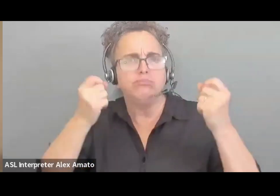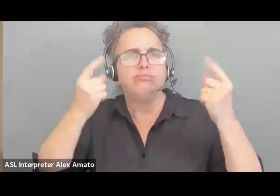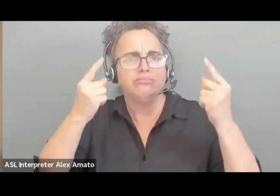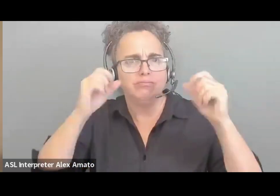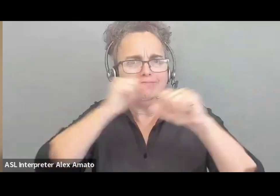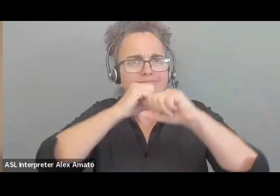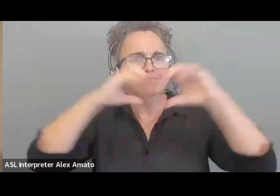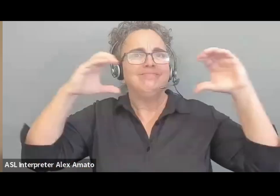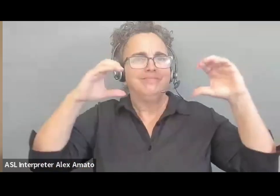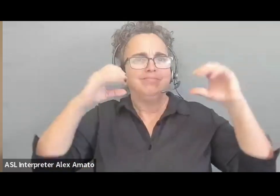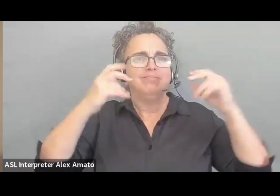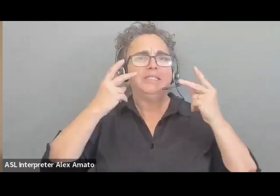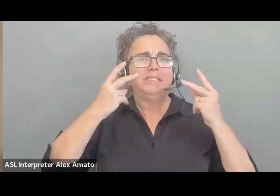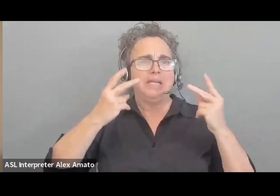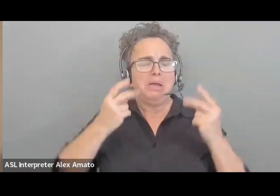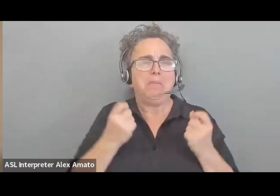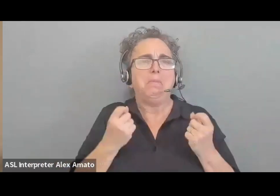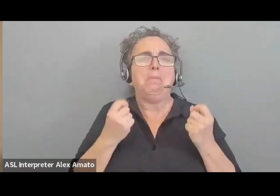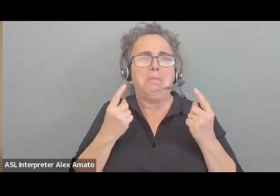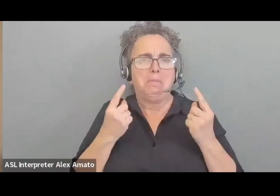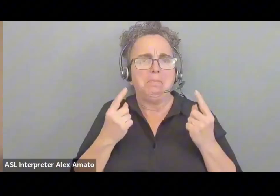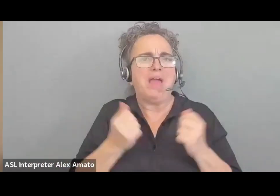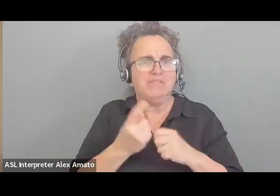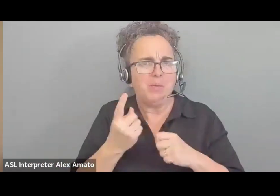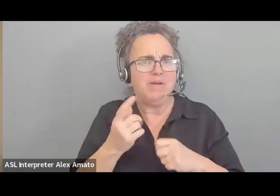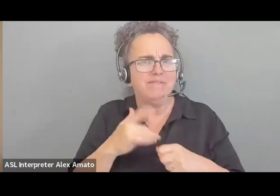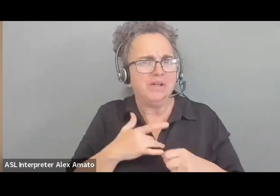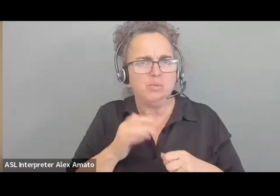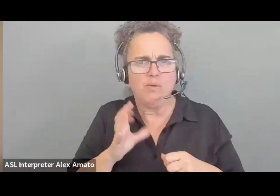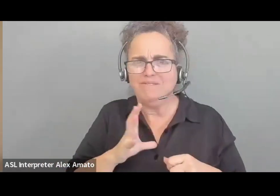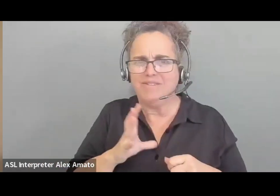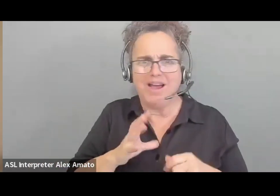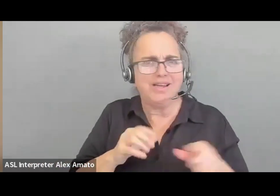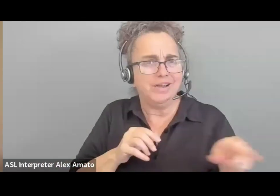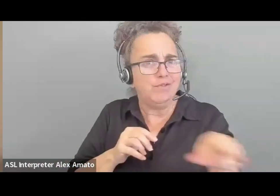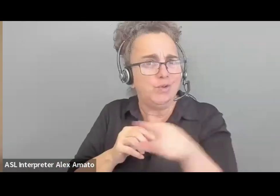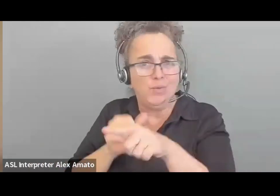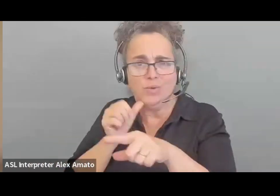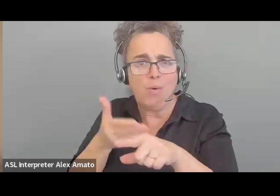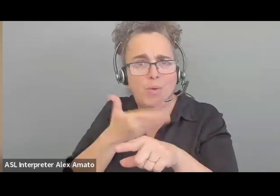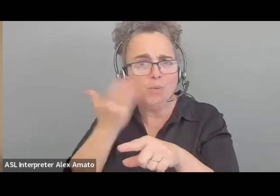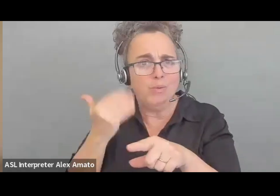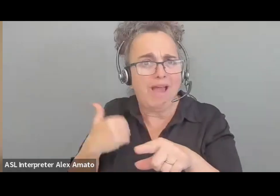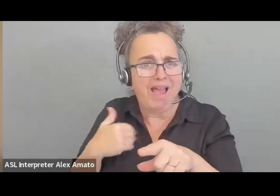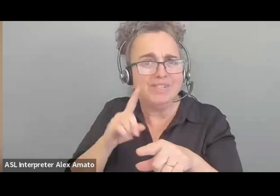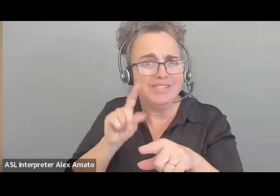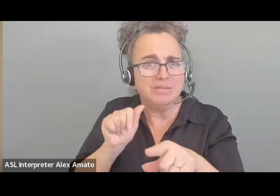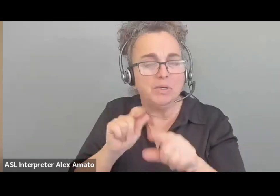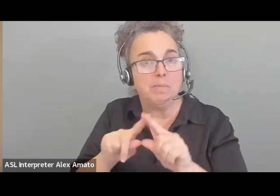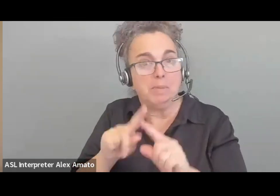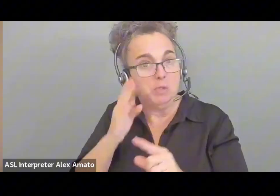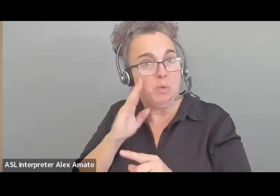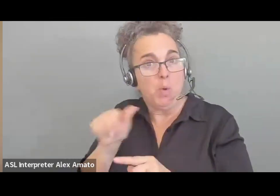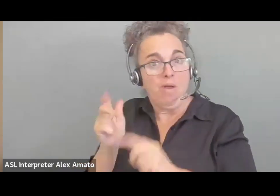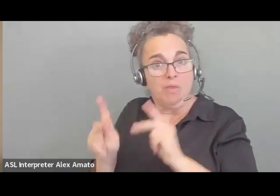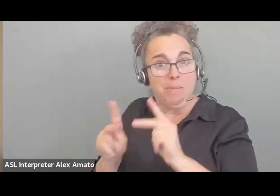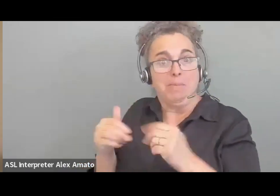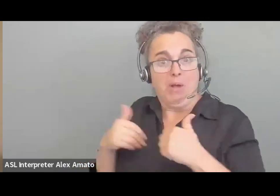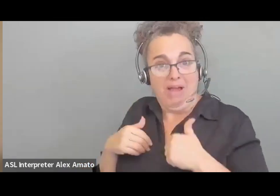that they're, you know, if they themselves don't live with a disability, they know someone who does. And that's just the reality of the world